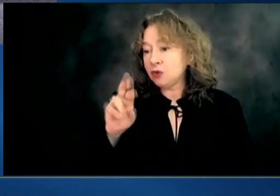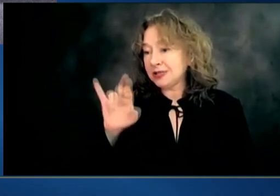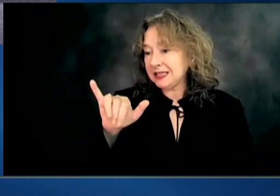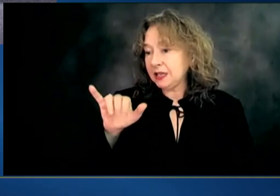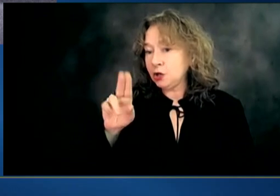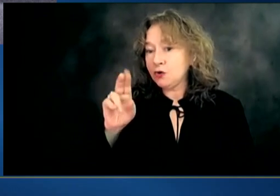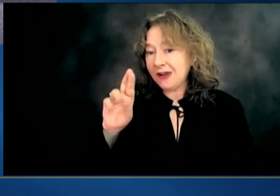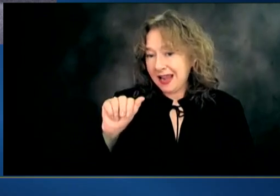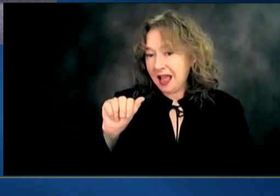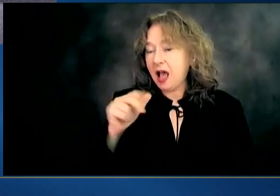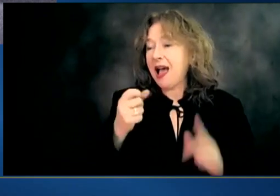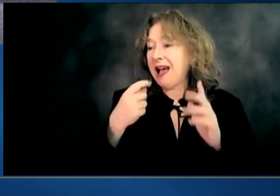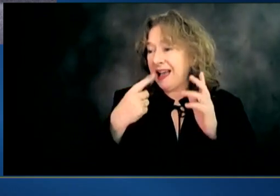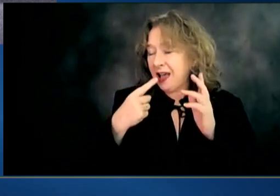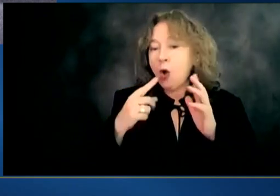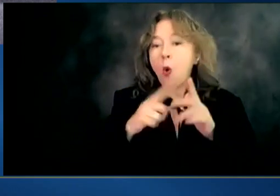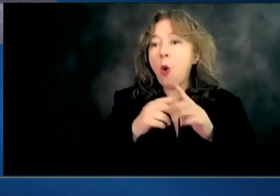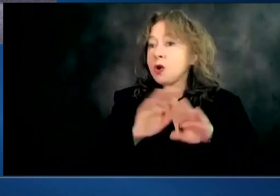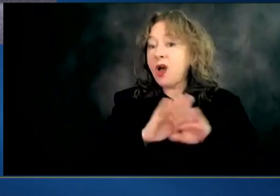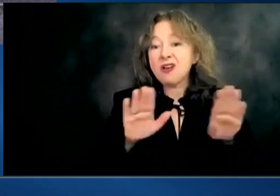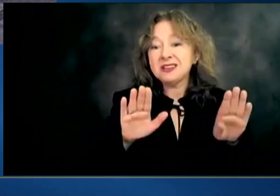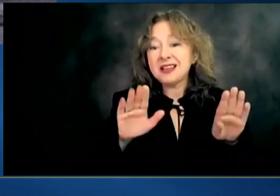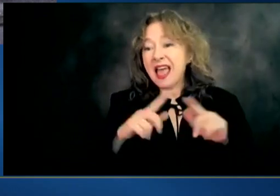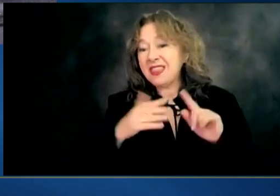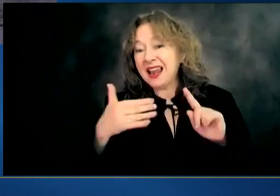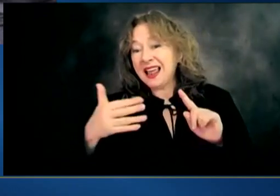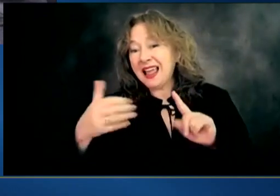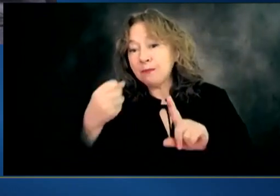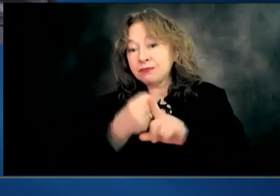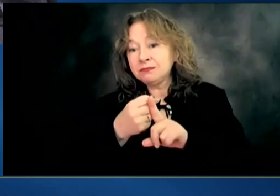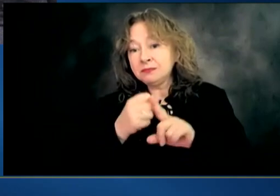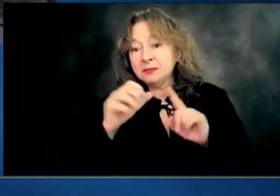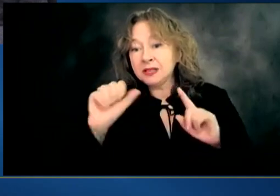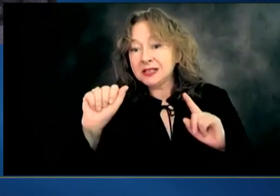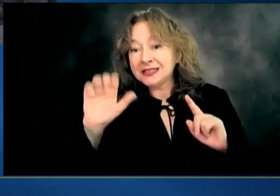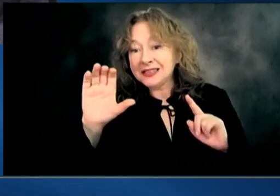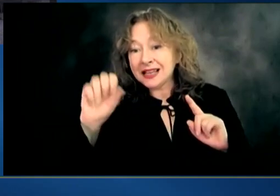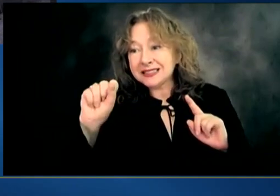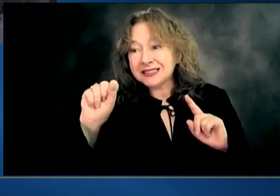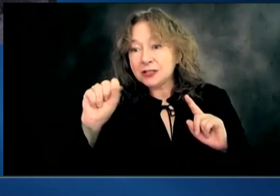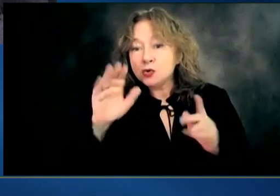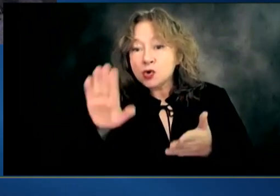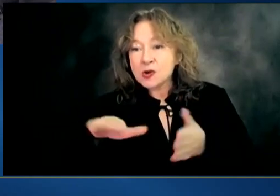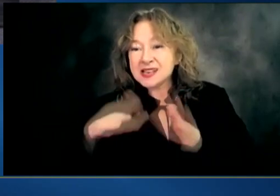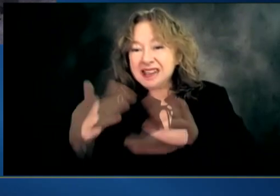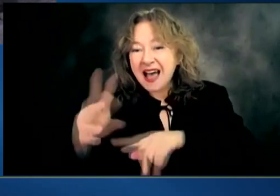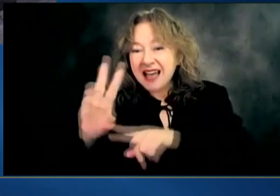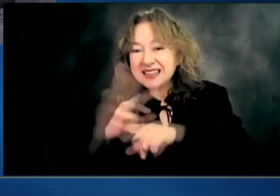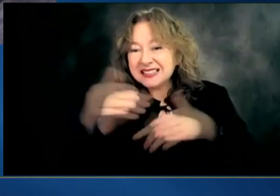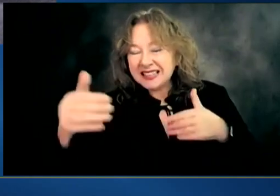And that helped me to realize that sickle cell is a very severe disease, that there is risk to